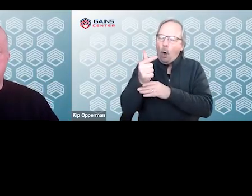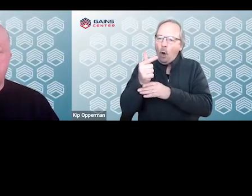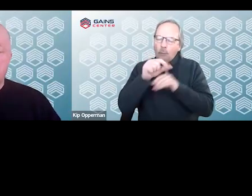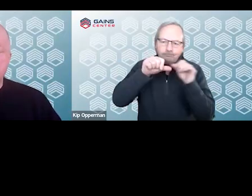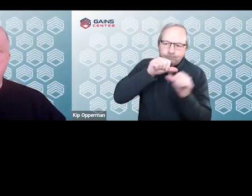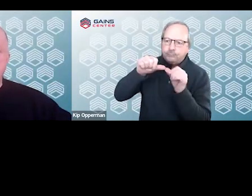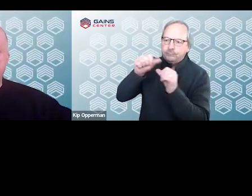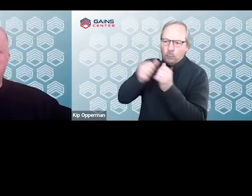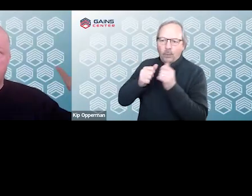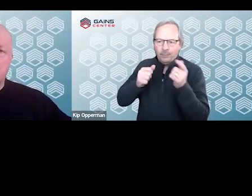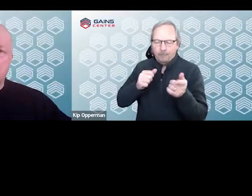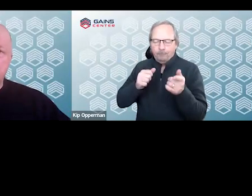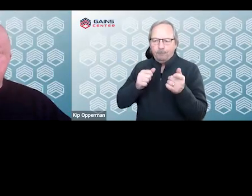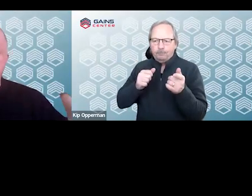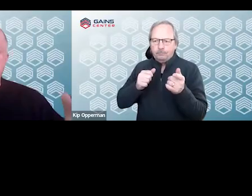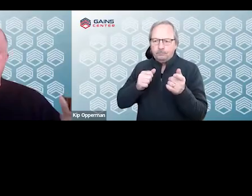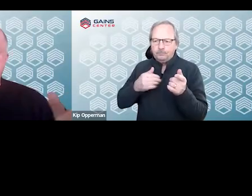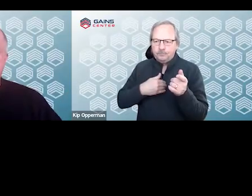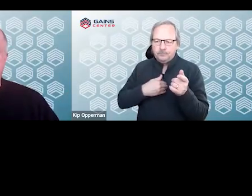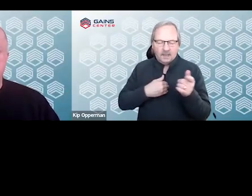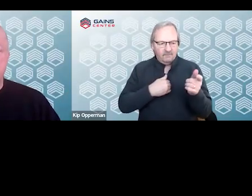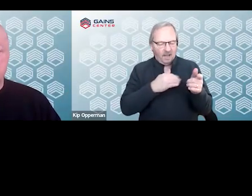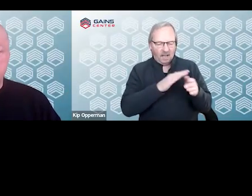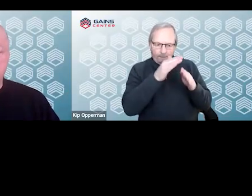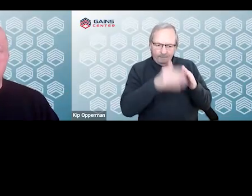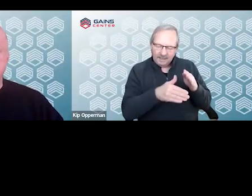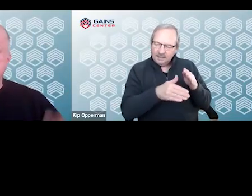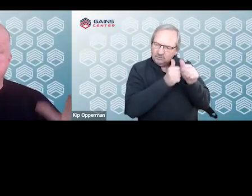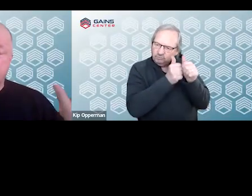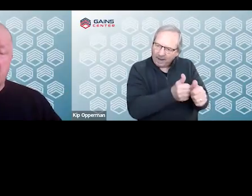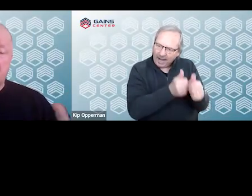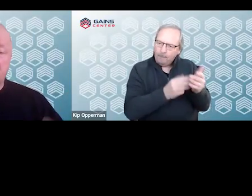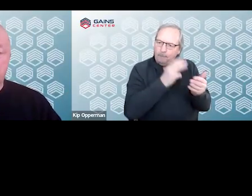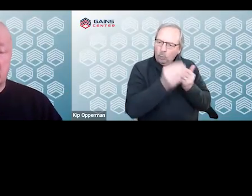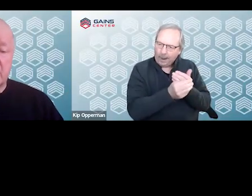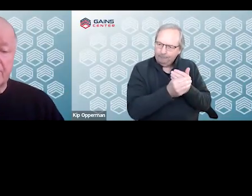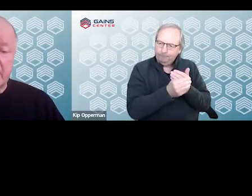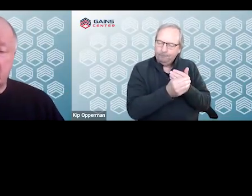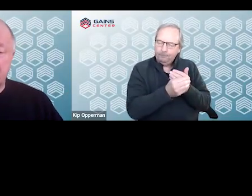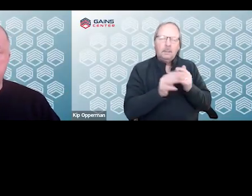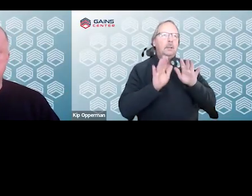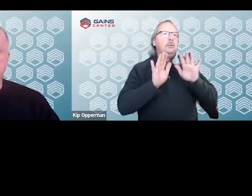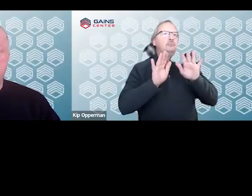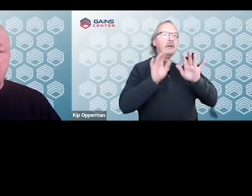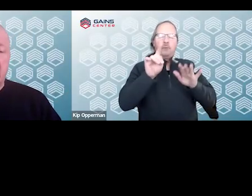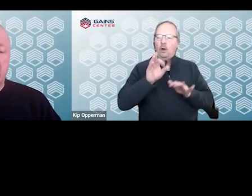And so you have a completely tracked program, which is great for fidelity measurement